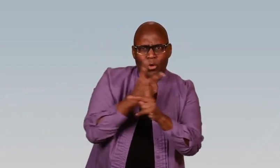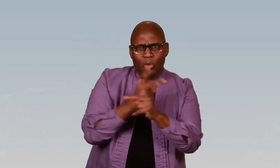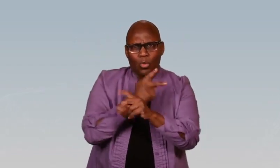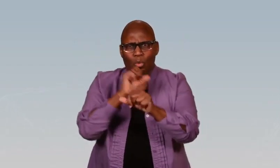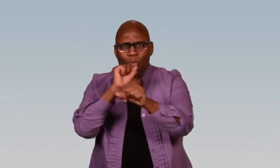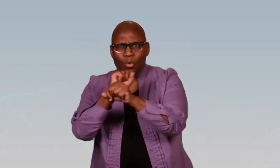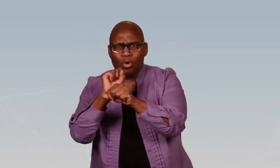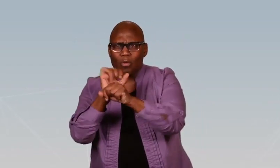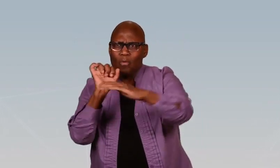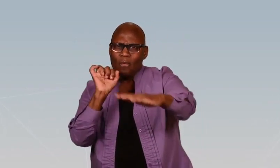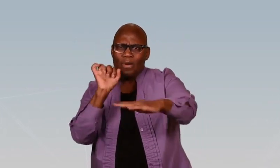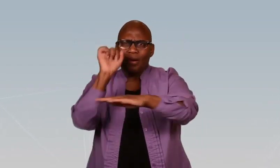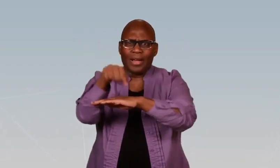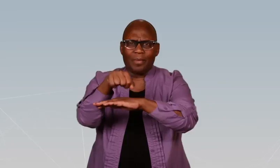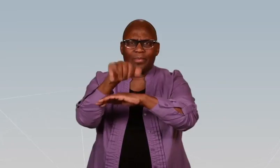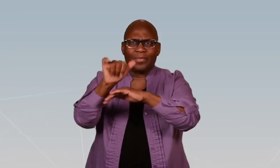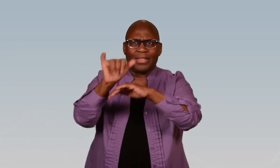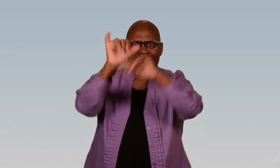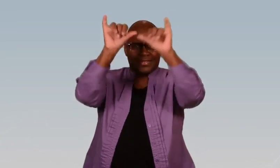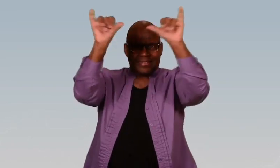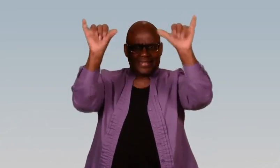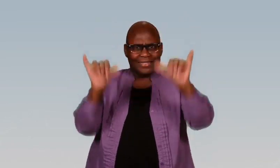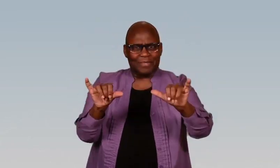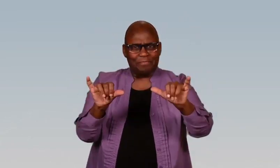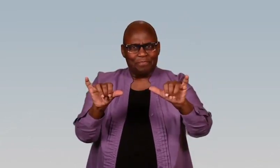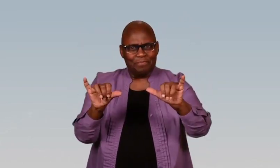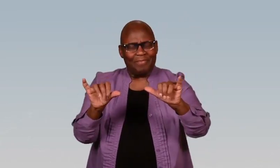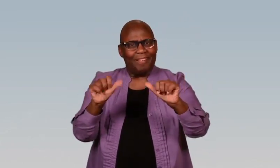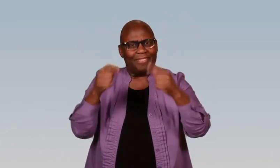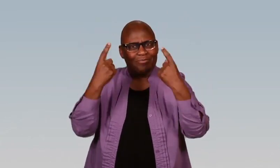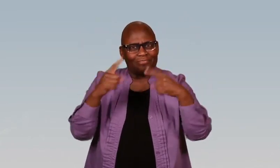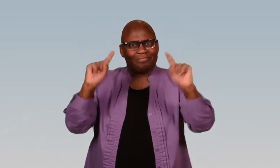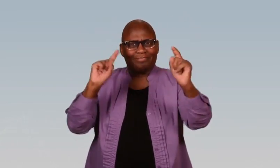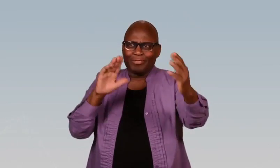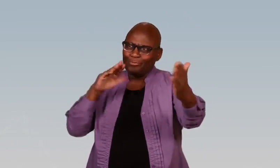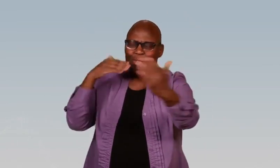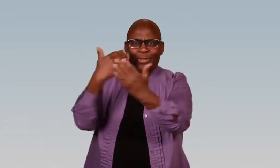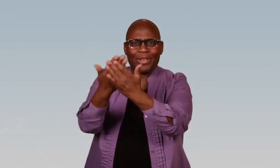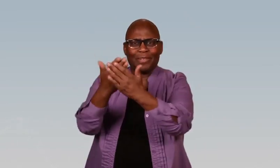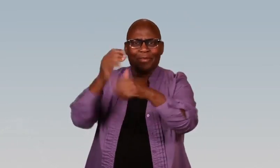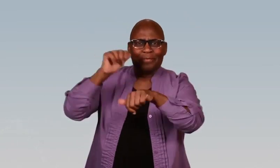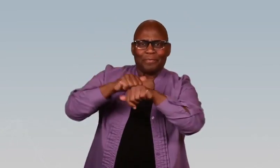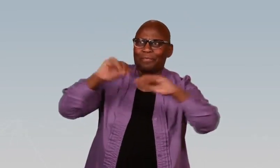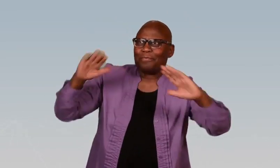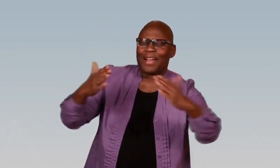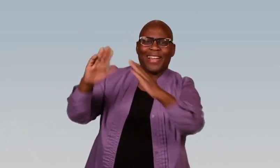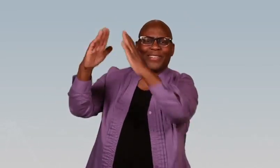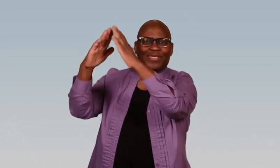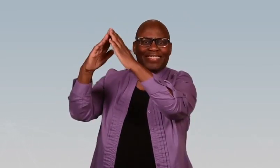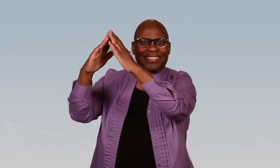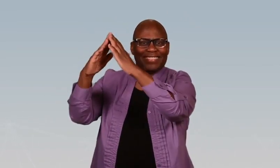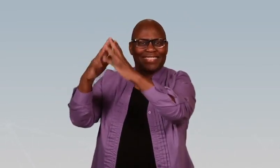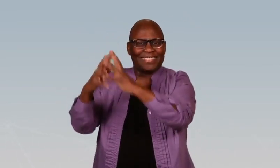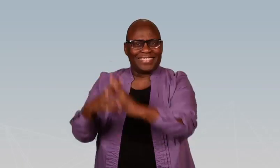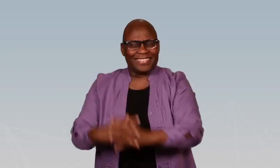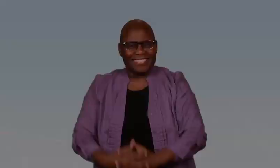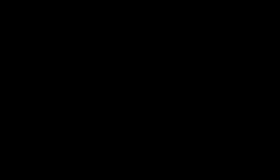a system that does not support them. Now we want to also share some of the success stories of how individuals have been able to work their way to the top of that mountain.